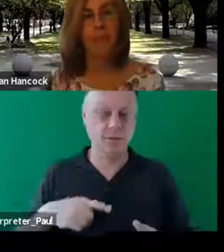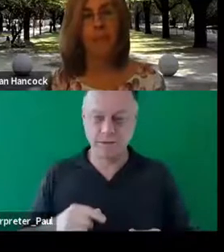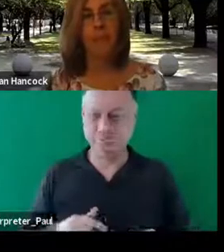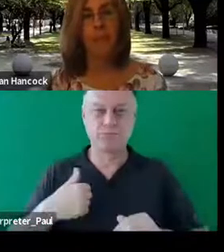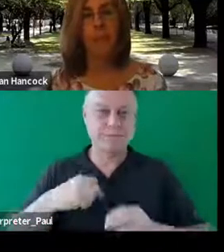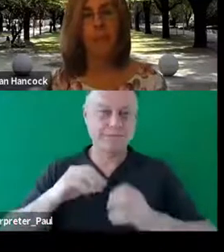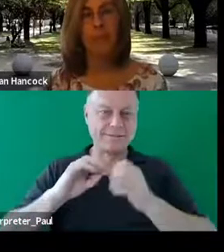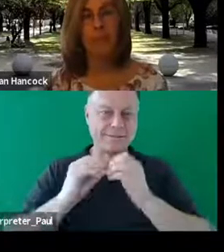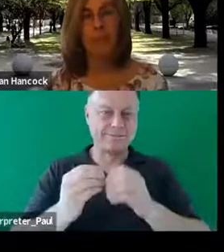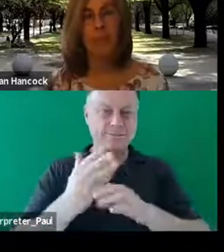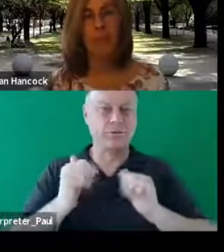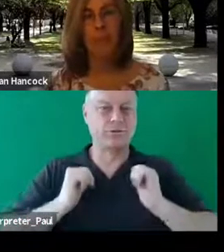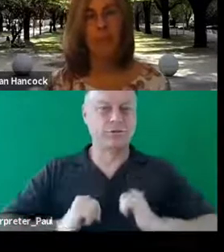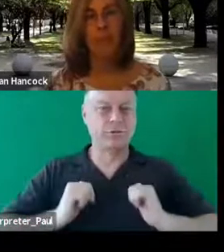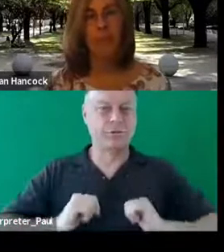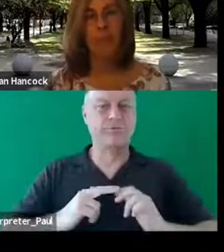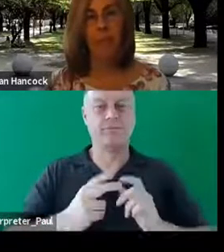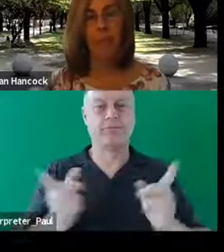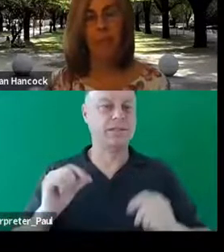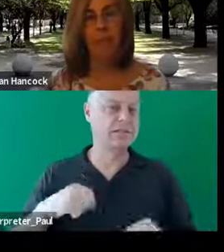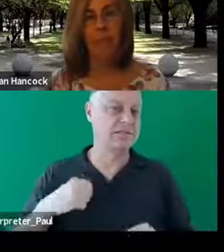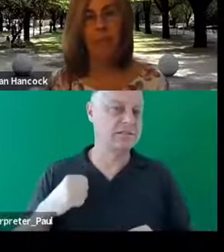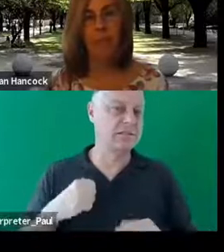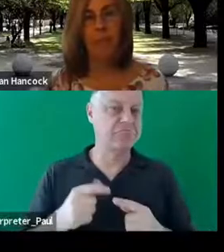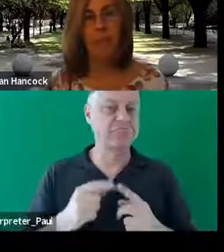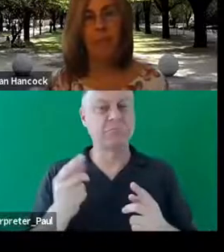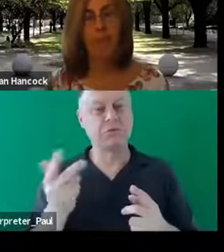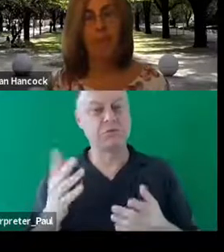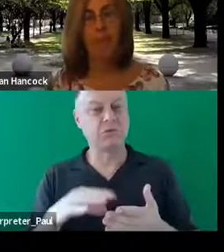training for staff and perhaps some students as well to participate in